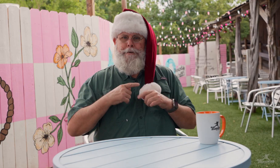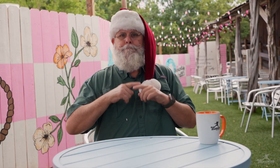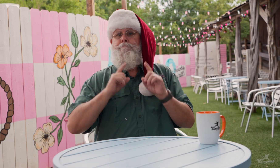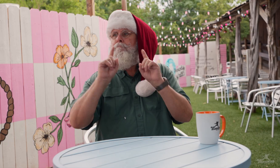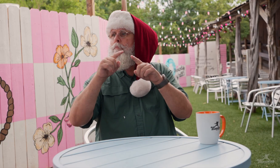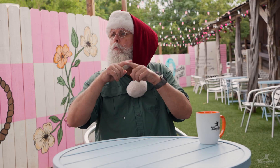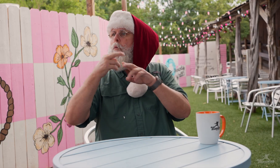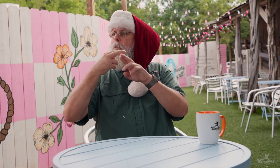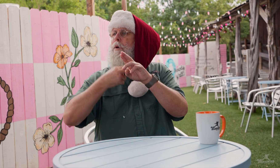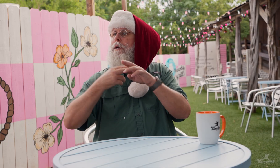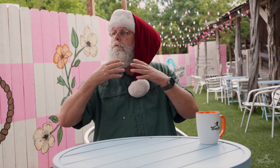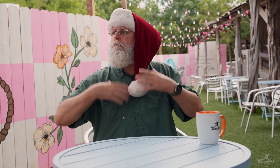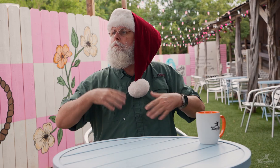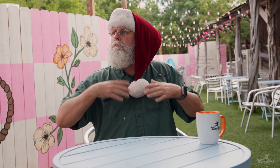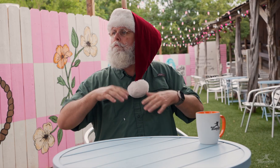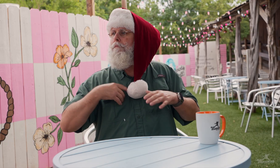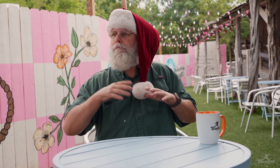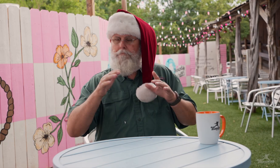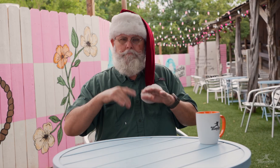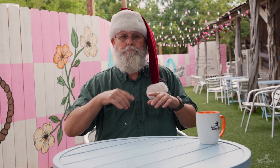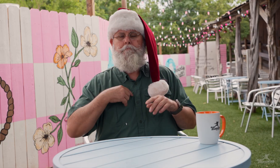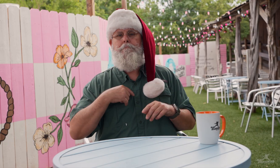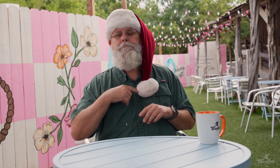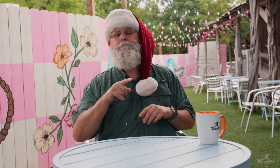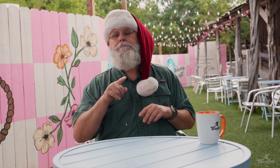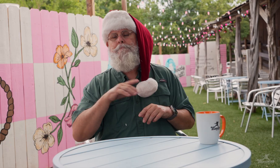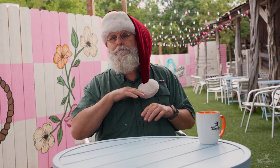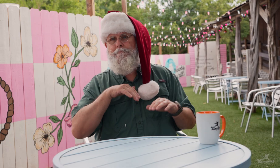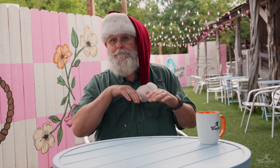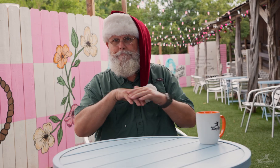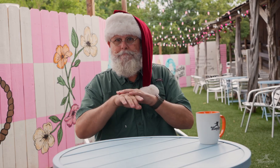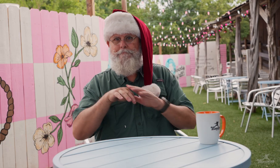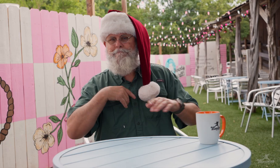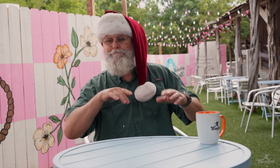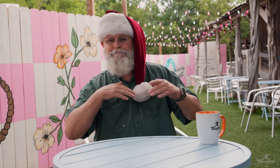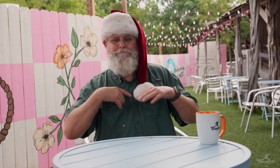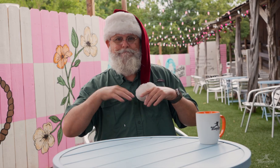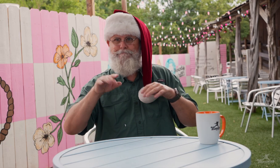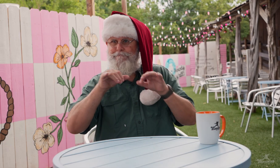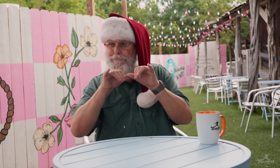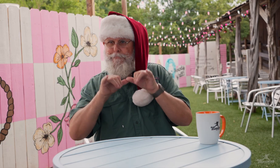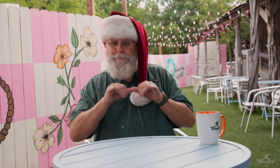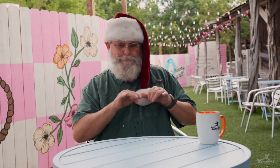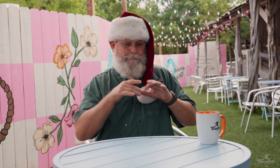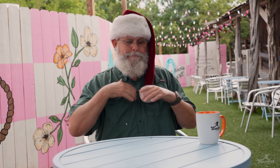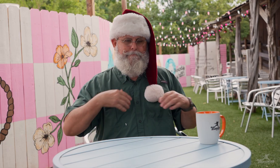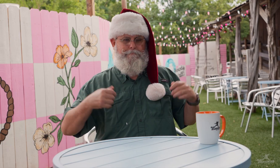I went to a costume rental shop at first We entered and I got fitted for the suit.